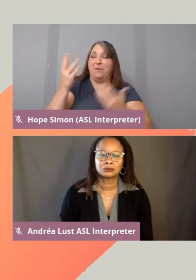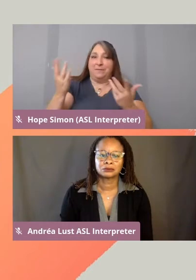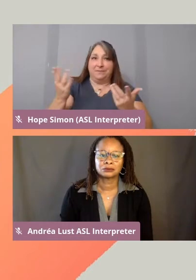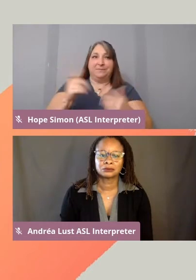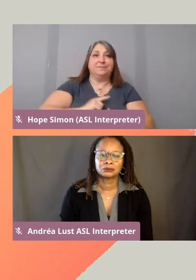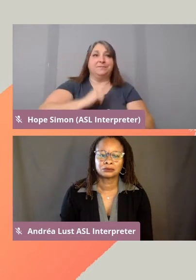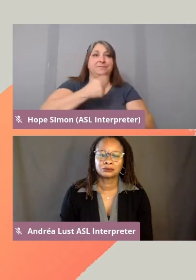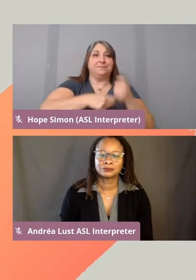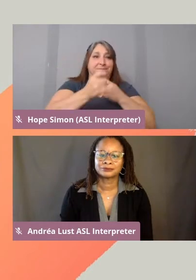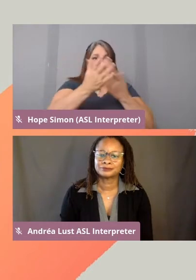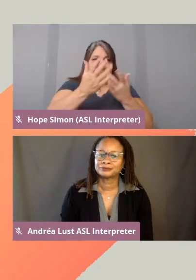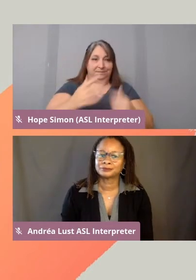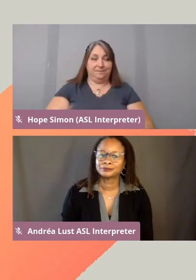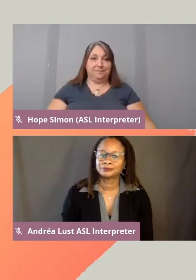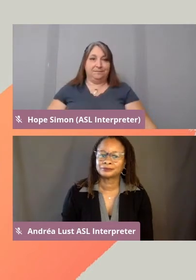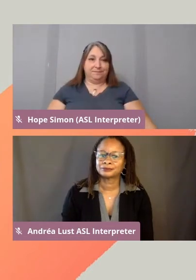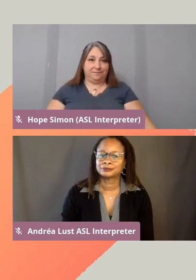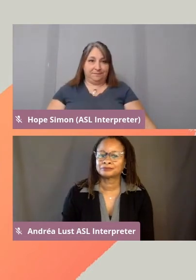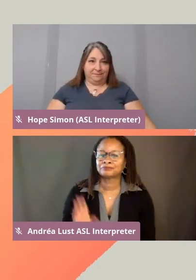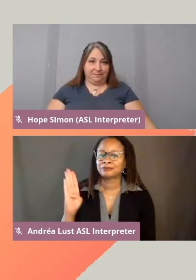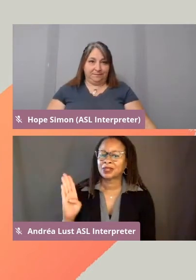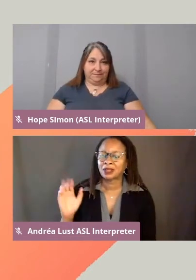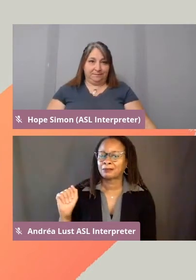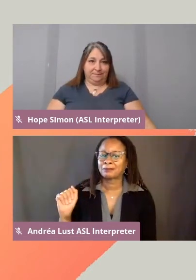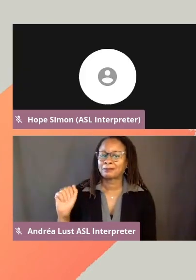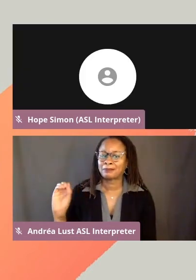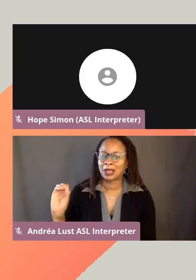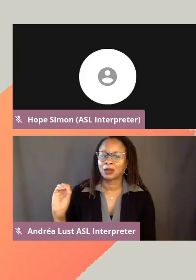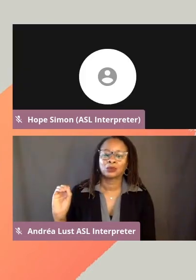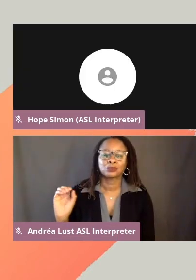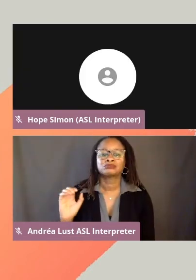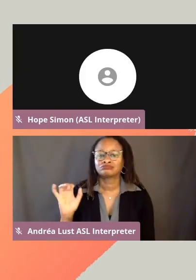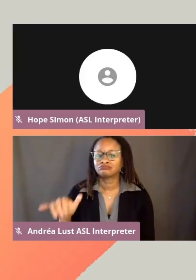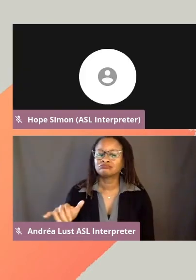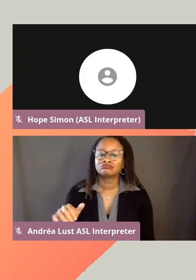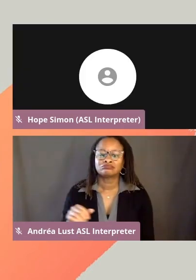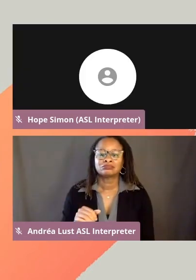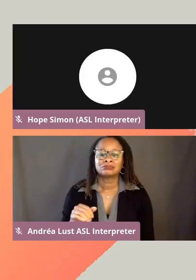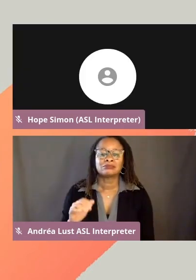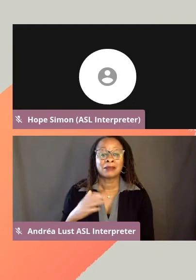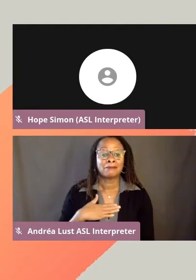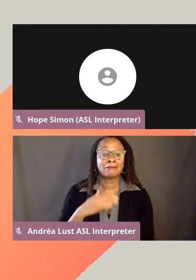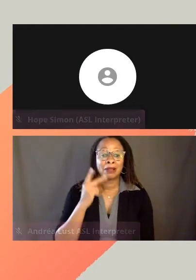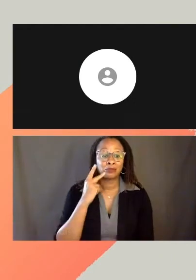Sure, so just so I can, I go by the him, he, him pronouns and I'm also,